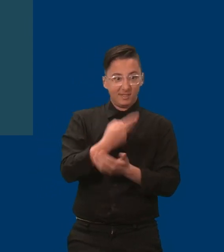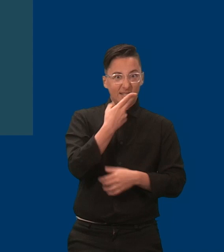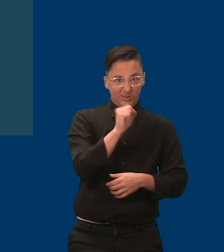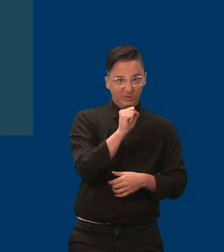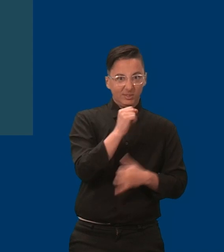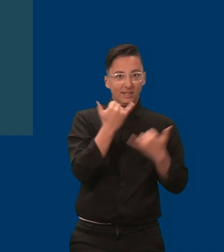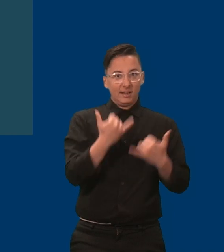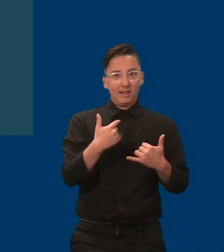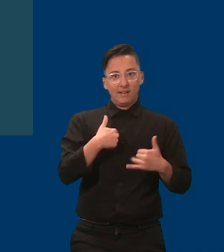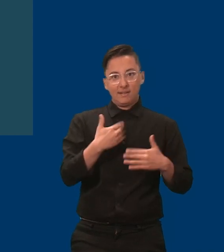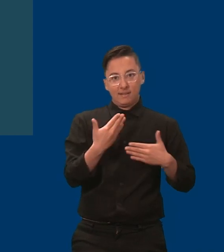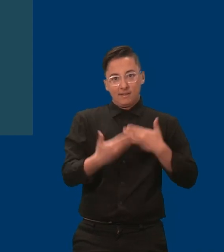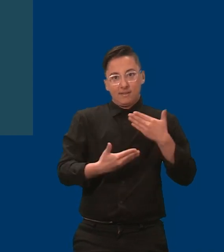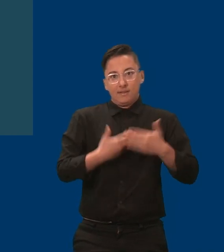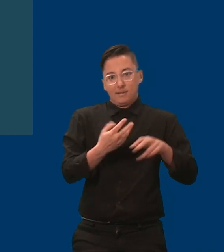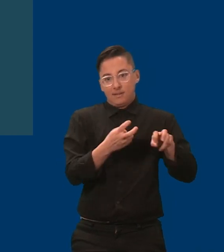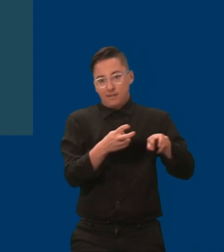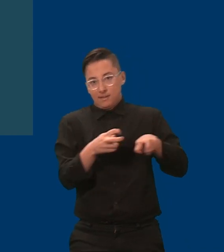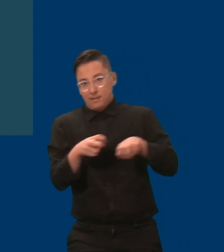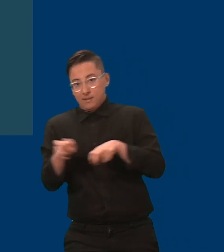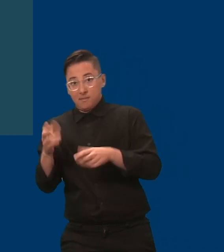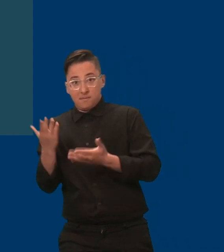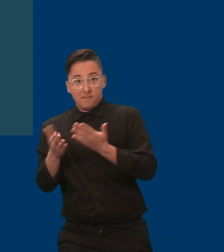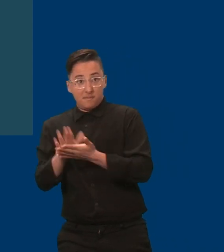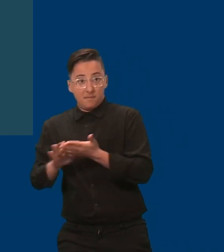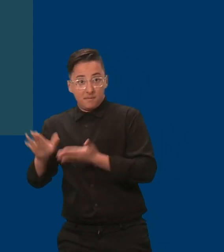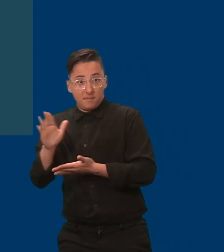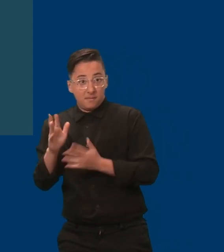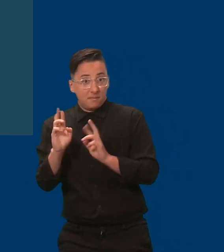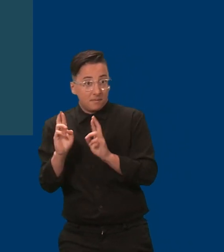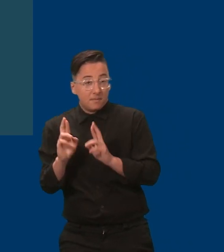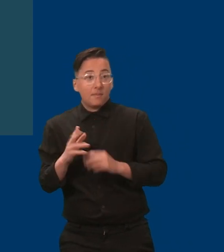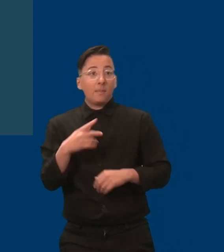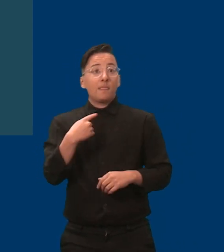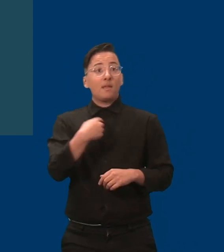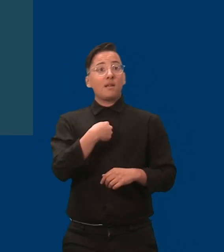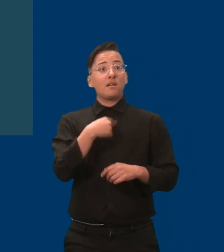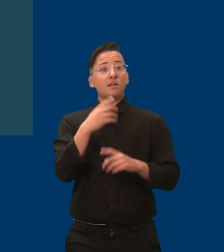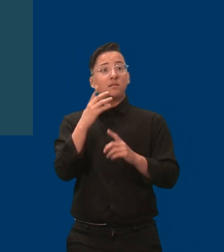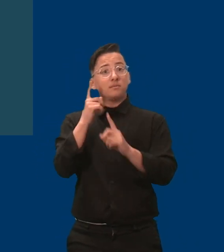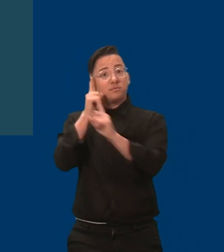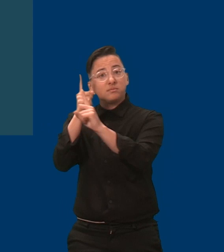It has always been my goal to go to college.